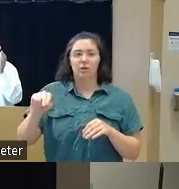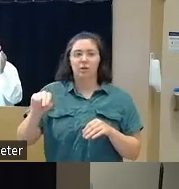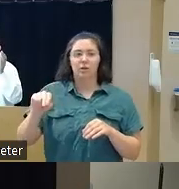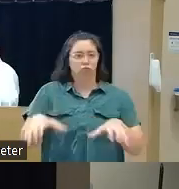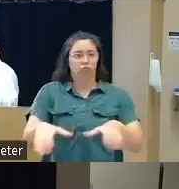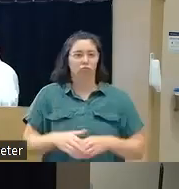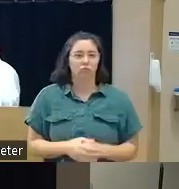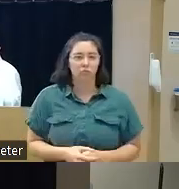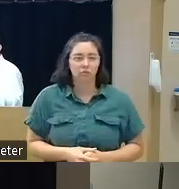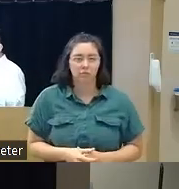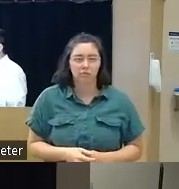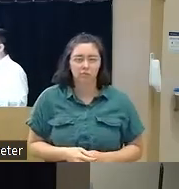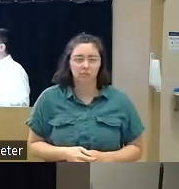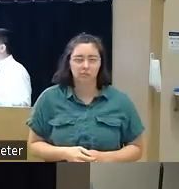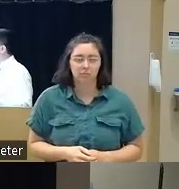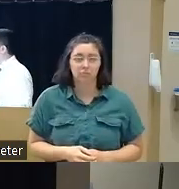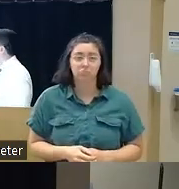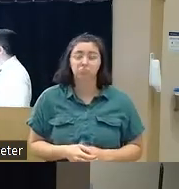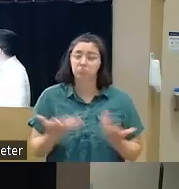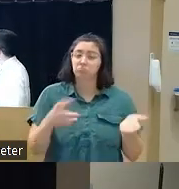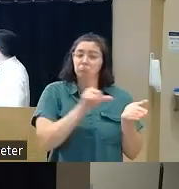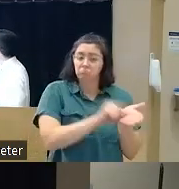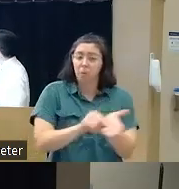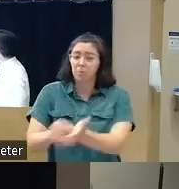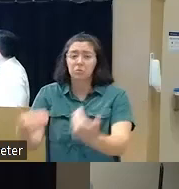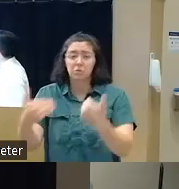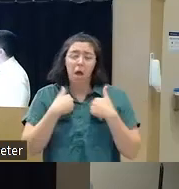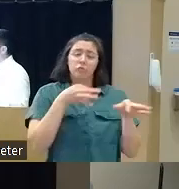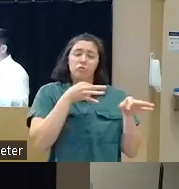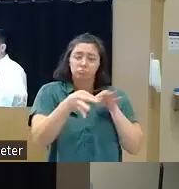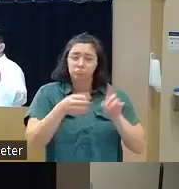there's been a lot of work demonstrating how this works for trades creative direct stimulation so